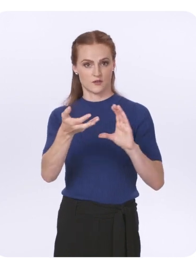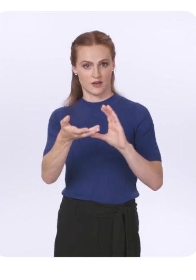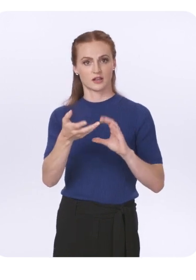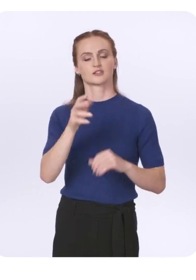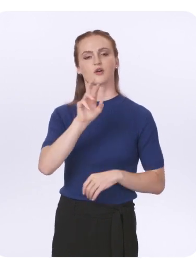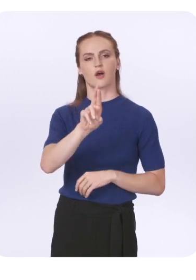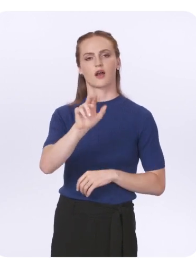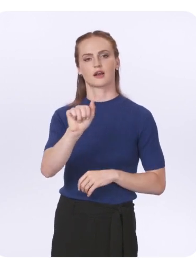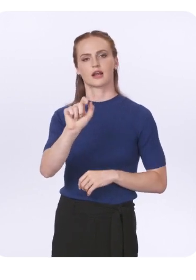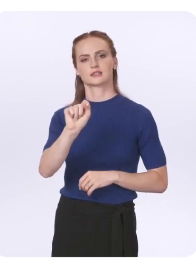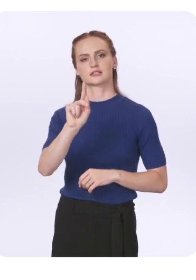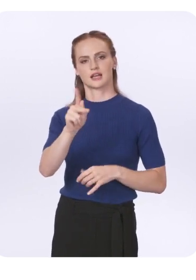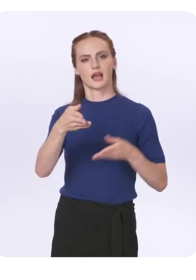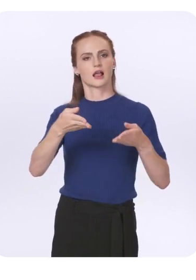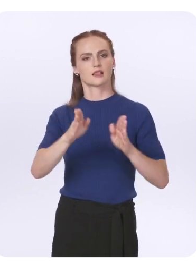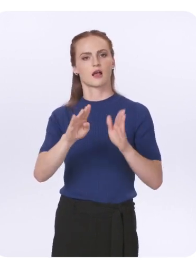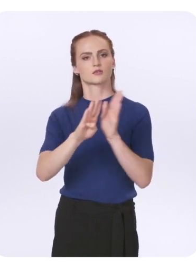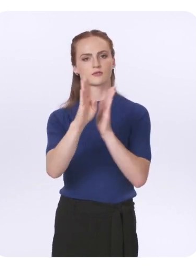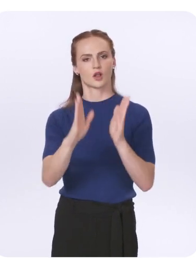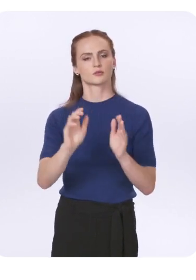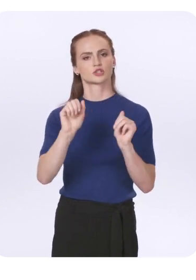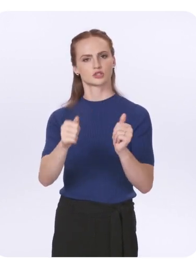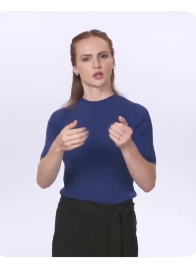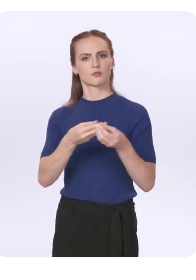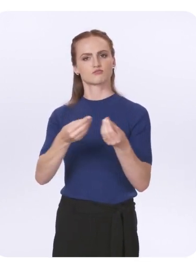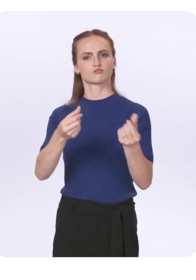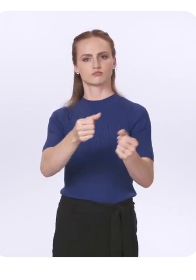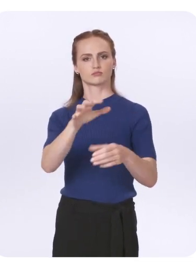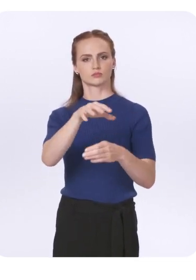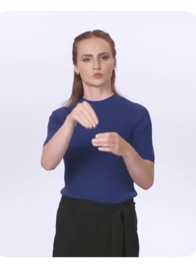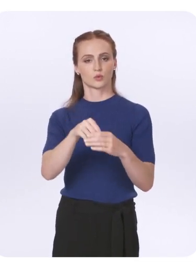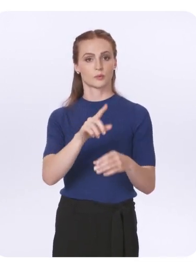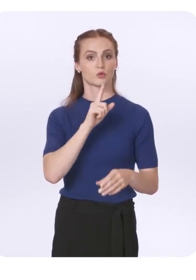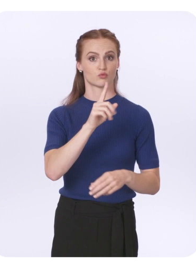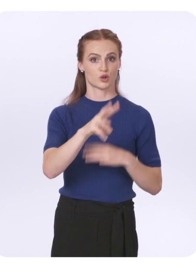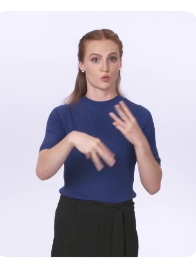such as planes and meshes directly into their Three.js scene graph.